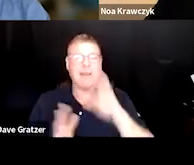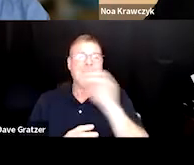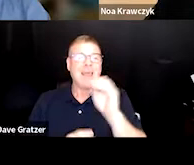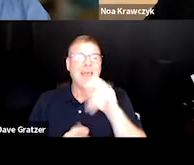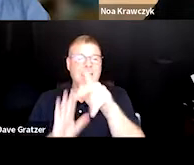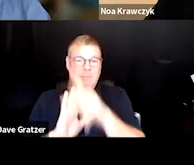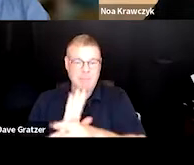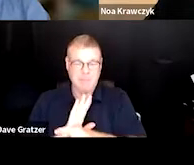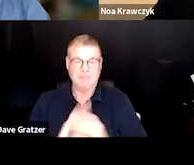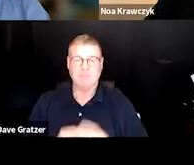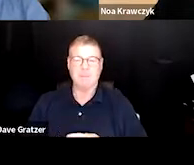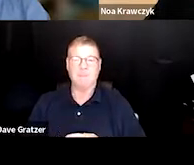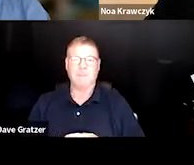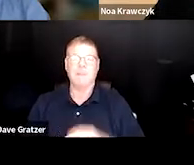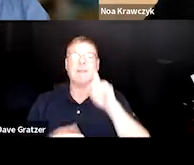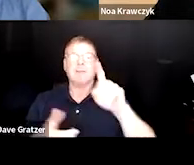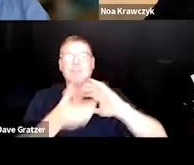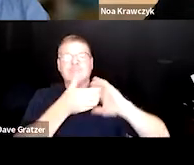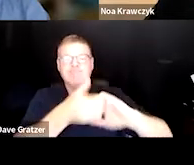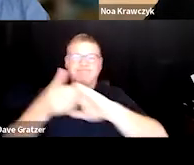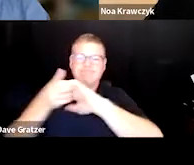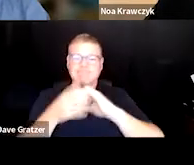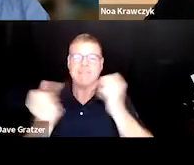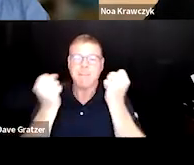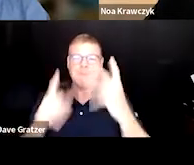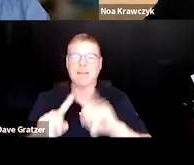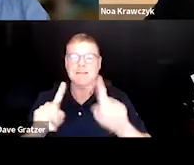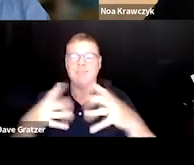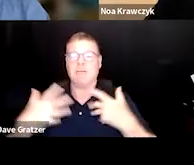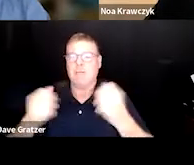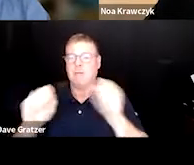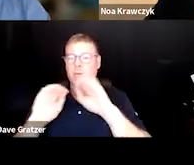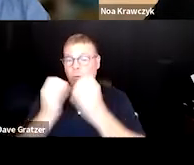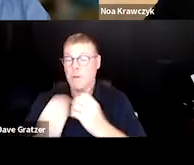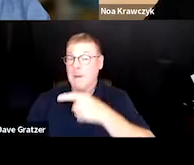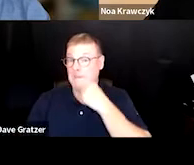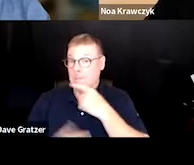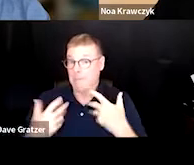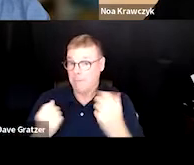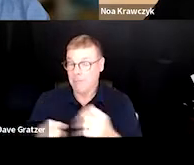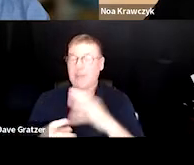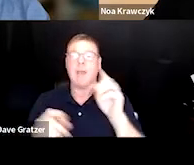She collaborates with a number of health organizations, public health and government agencies.